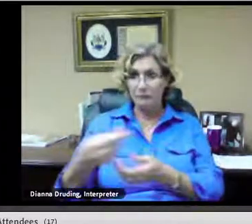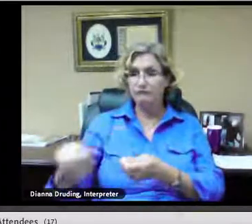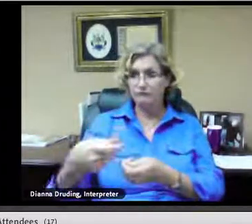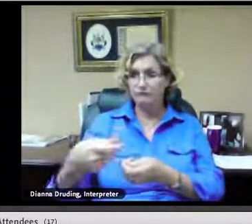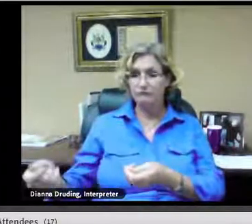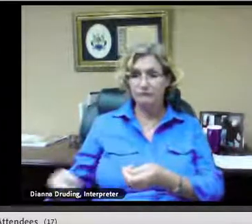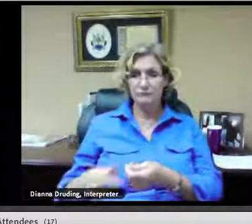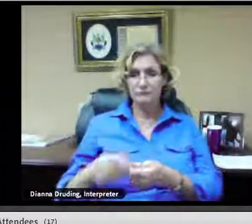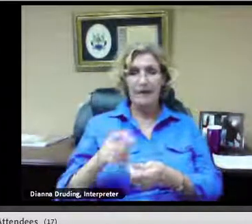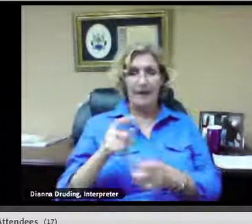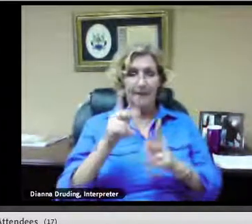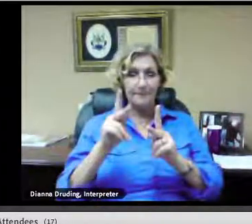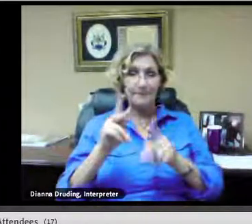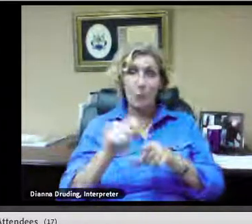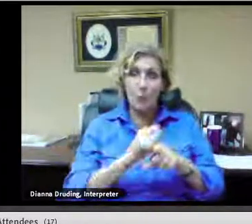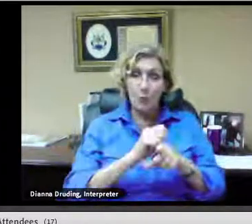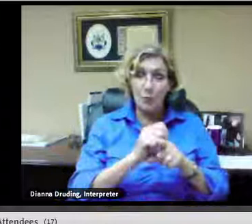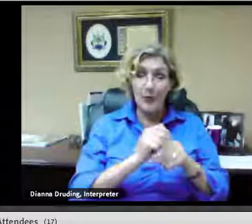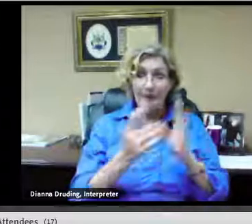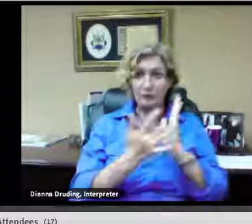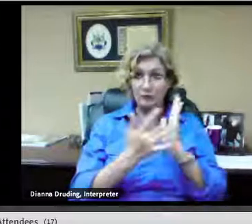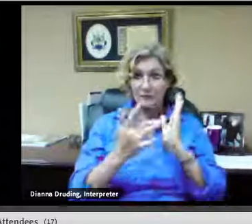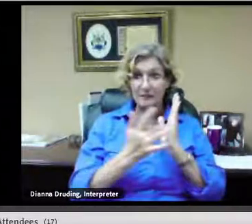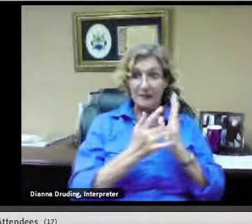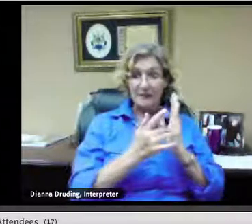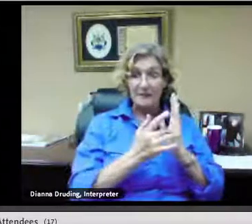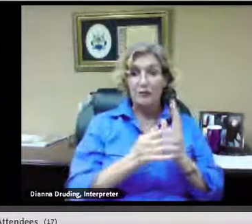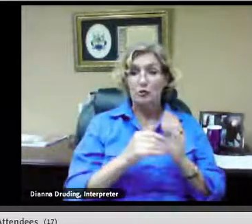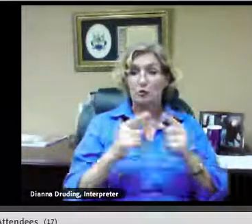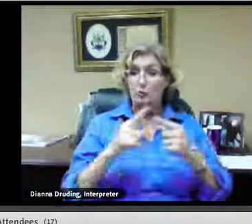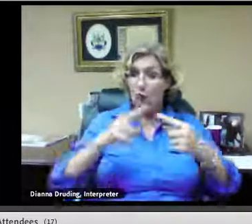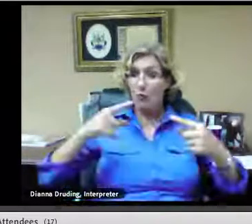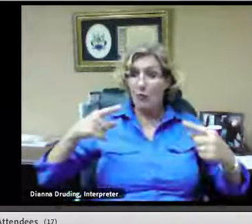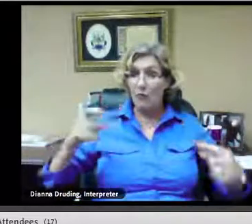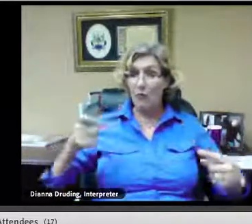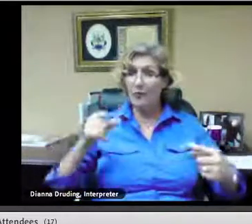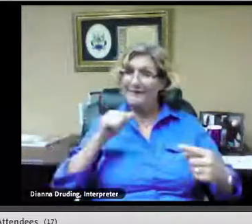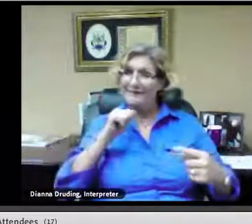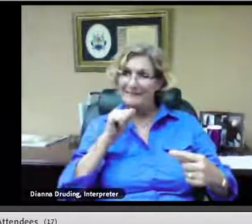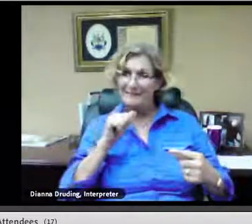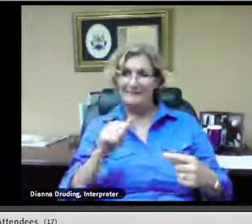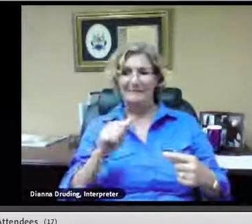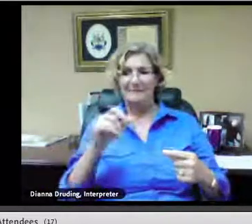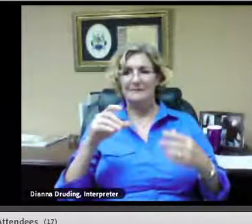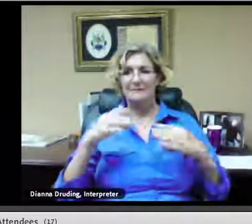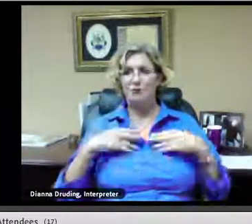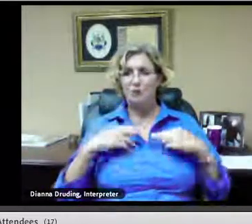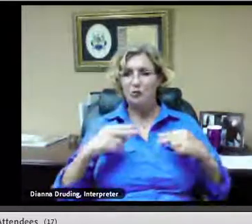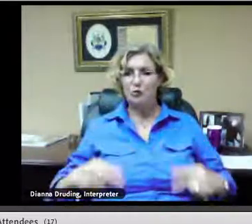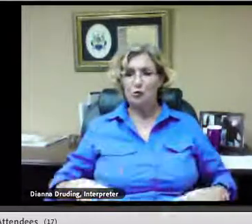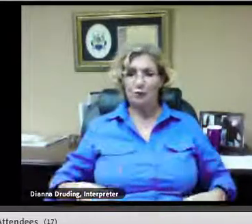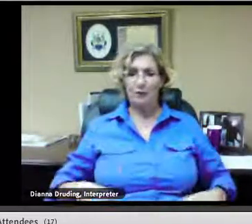You emphasize, very simple, like it says, person-first, anything else second. Okay. So here's just some examples.